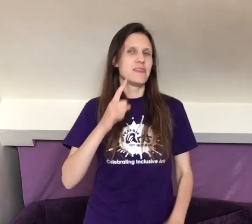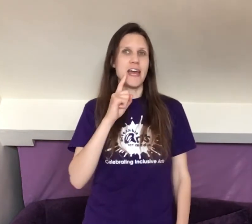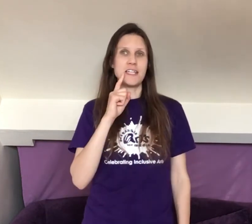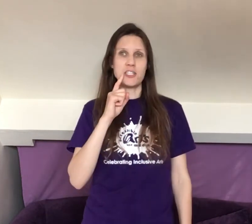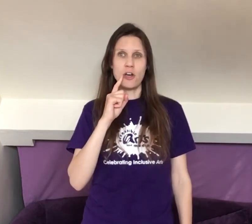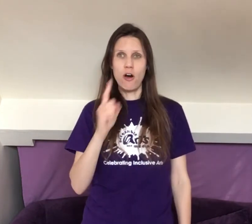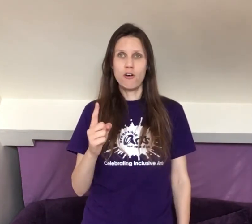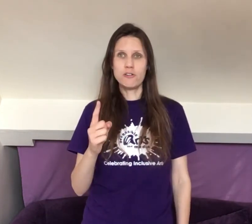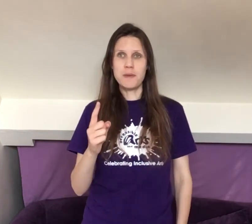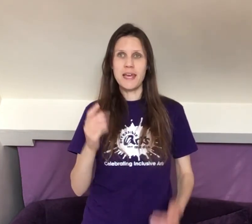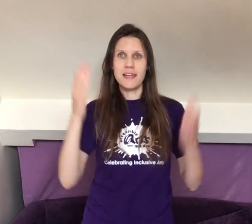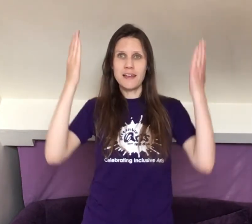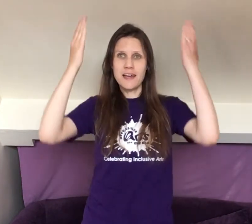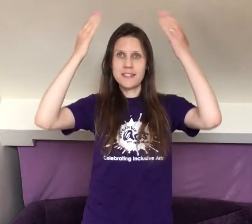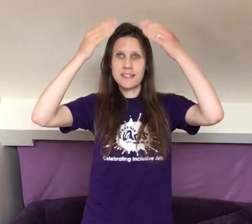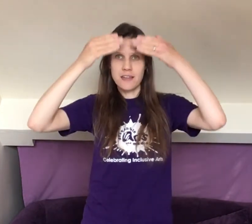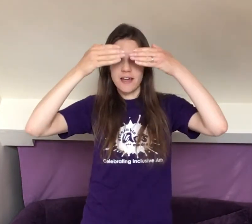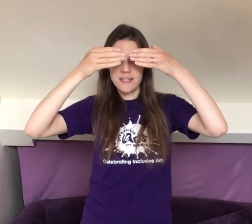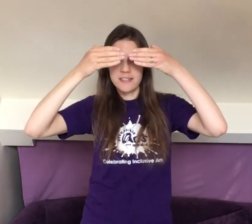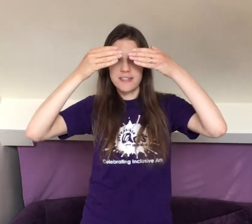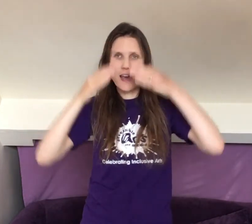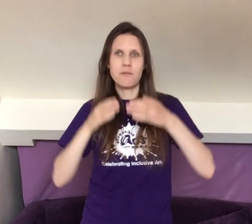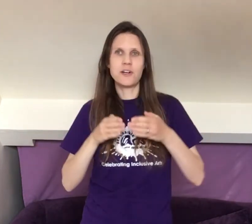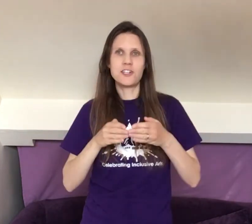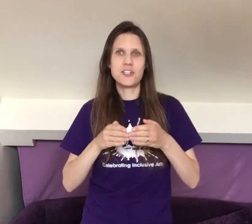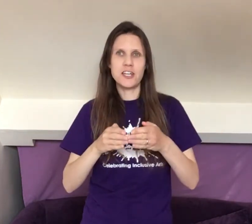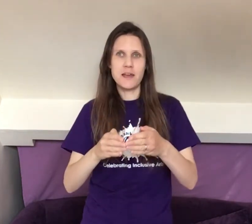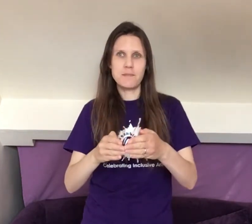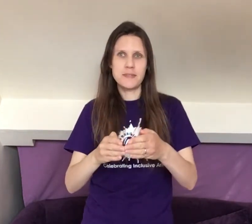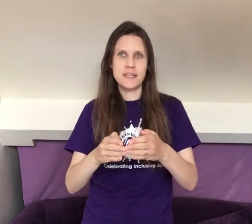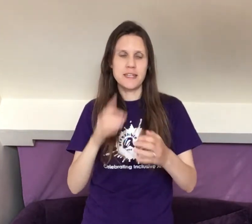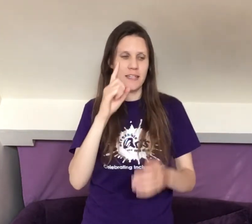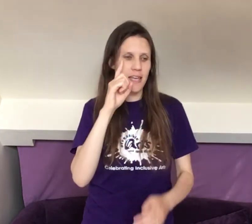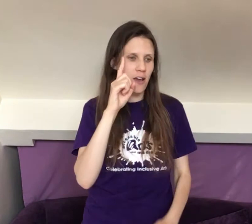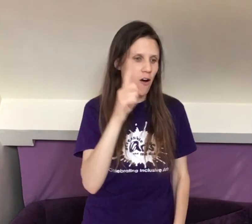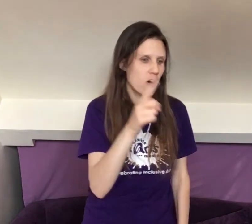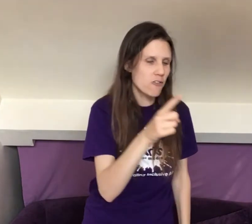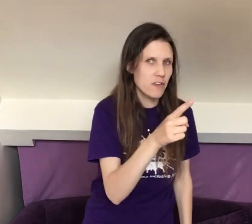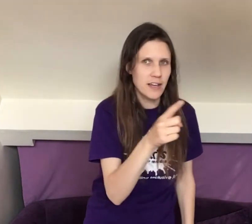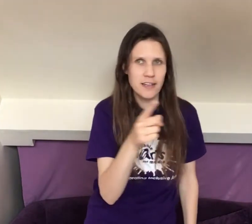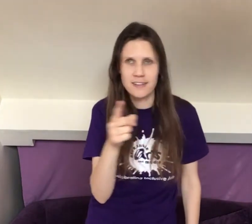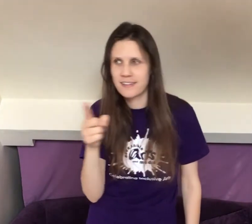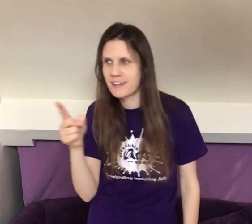They told me last night there were ships in the offing.